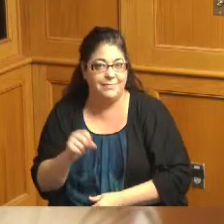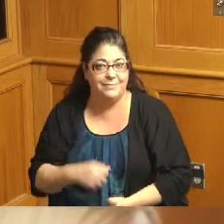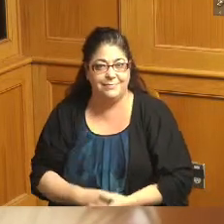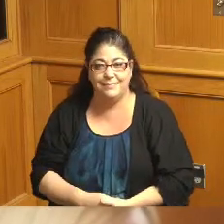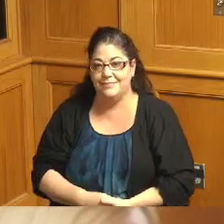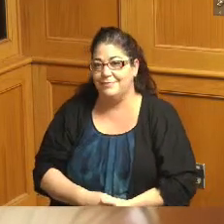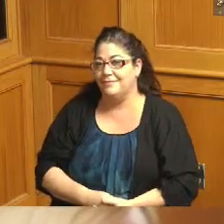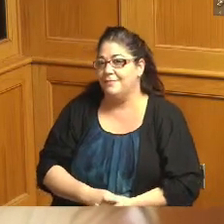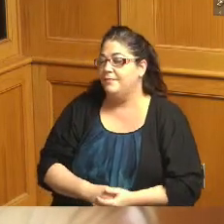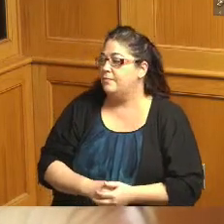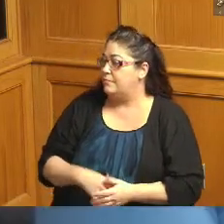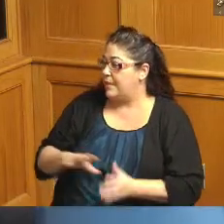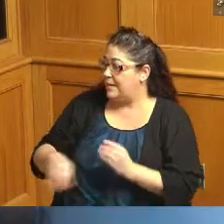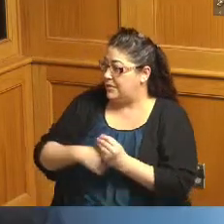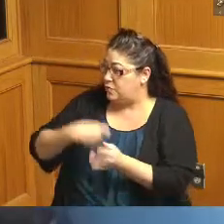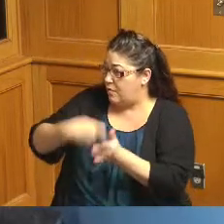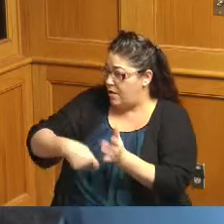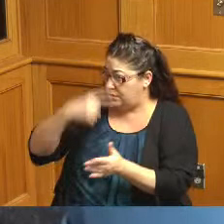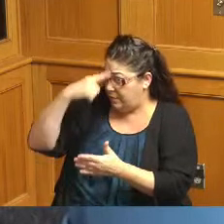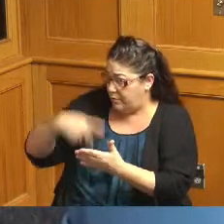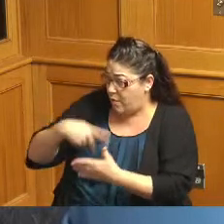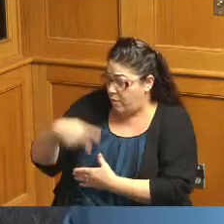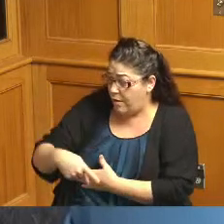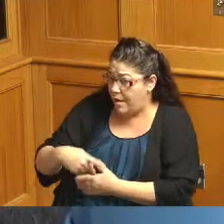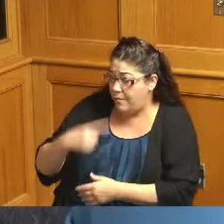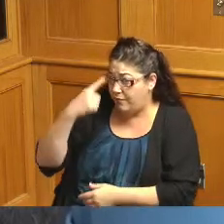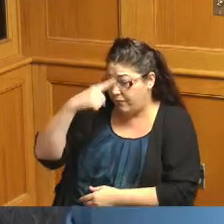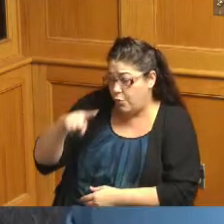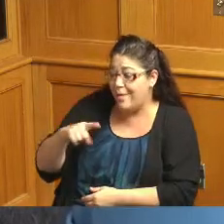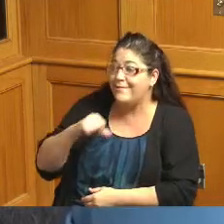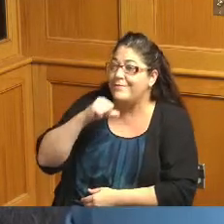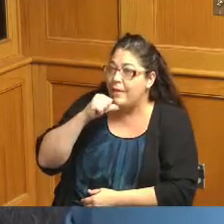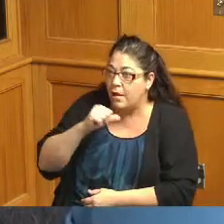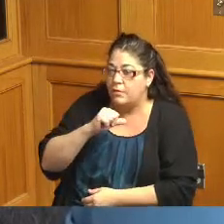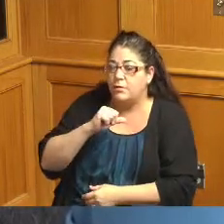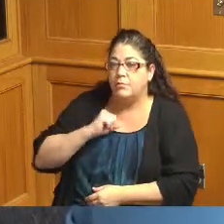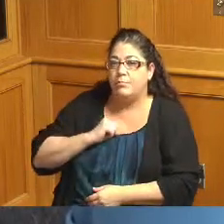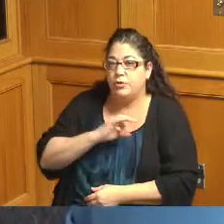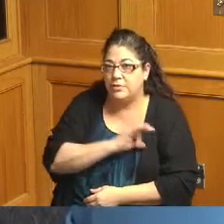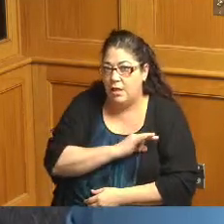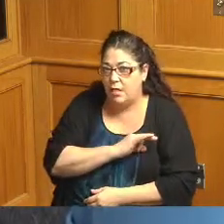there's an additional cost for the programming on your non-personnel that for that program or